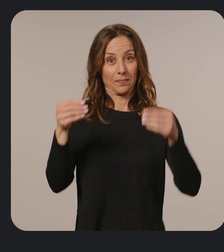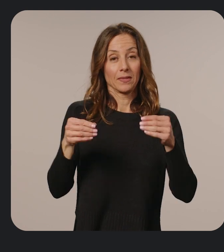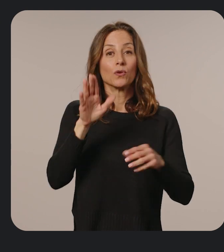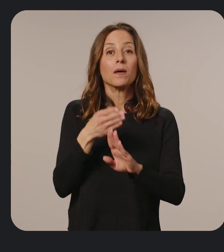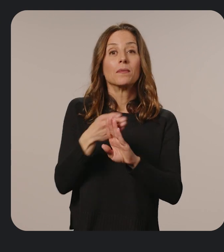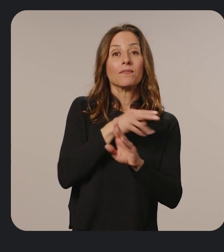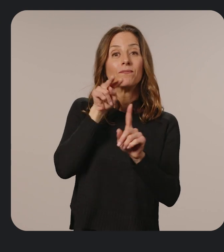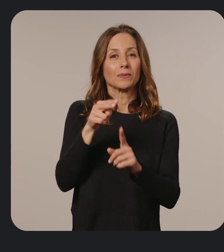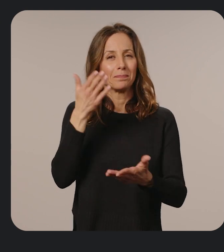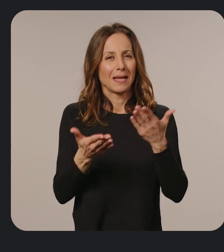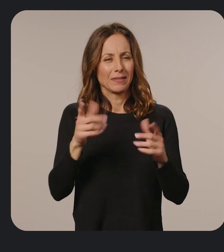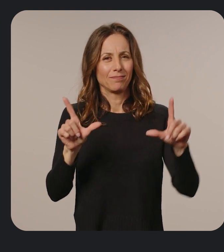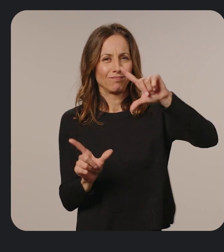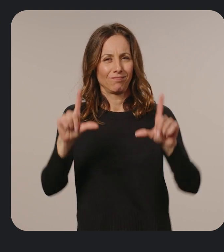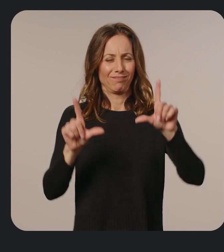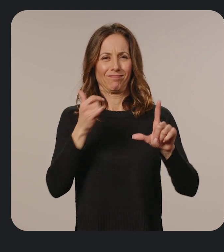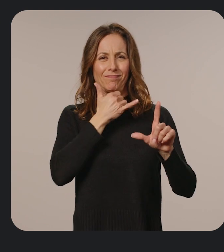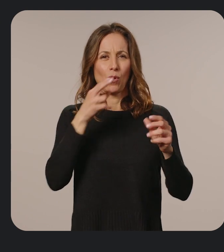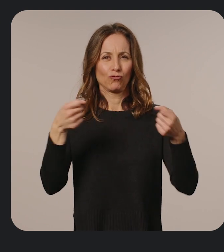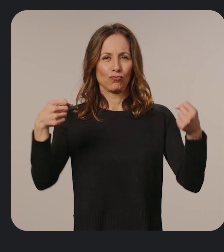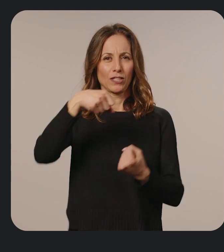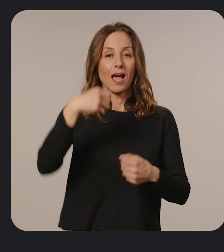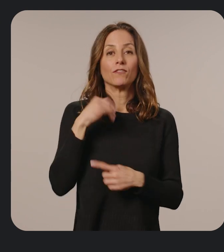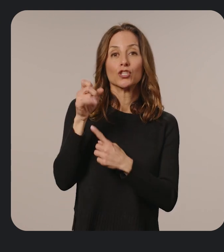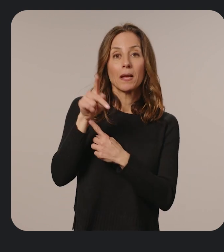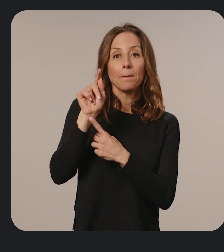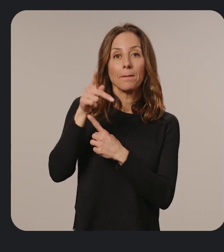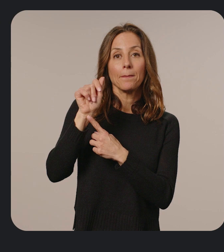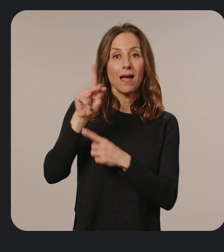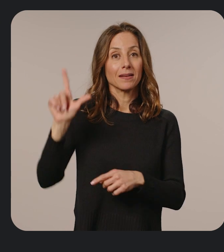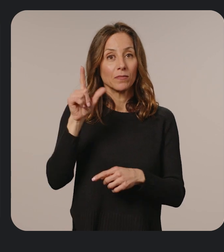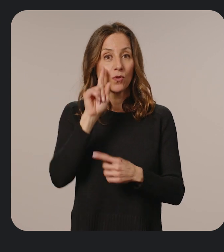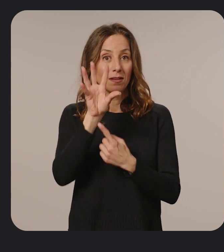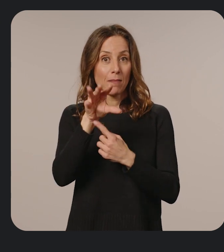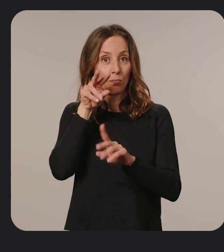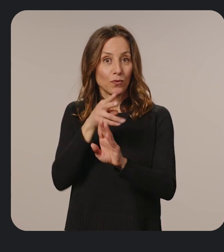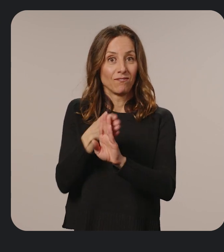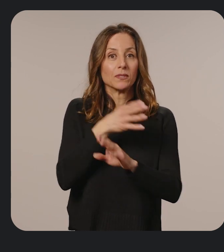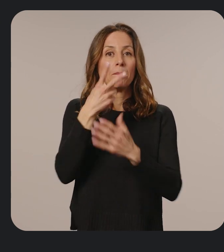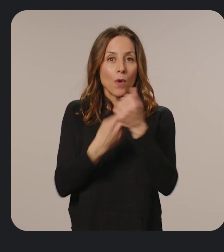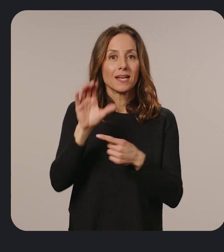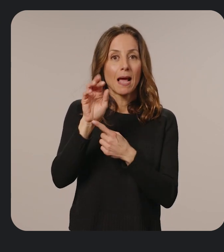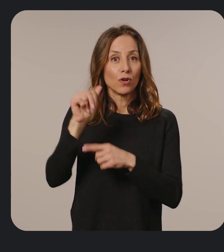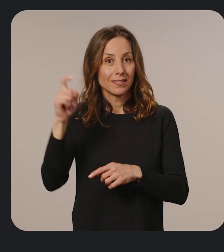your previews might be rotated or stretched. There are Jetpack libraries for camera previews, both for CameraX and Camera2, that